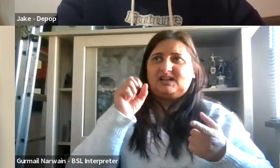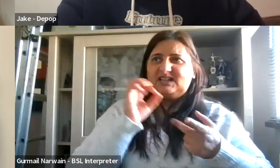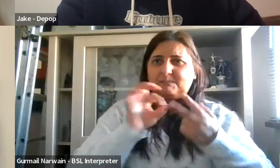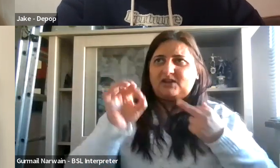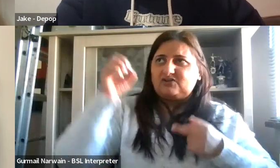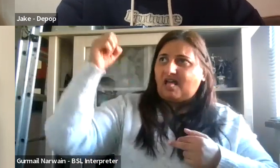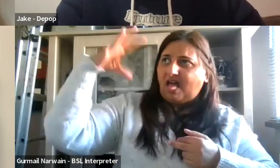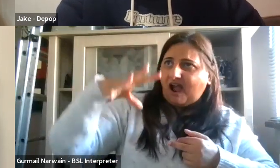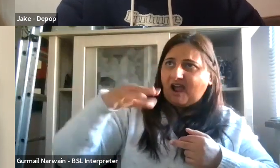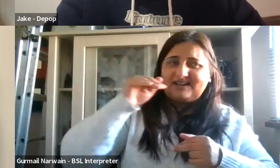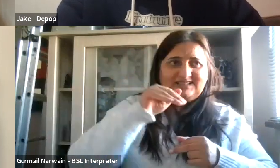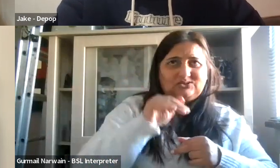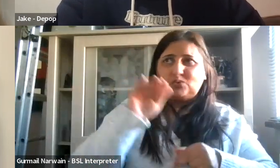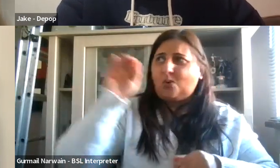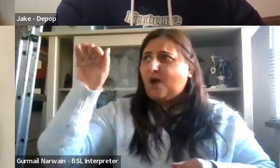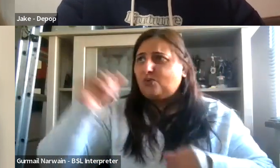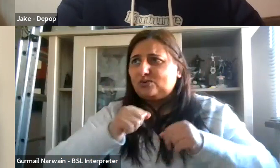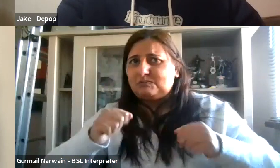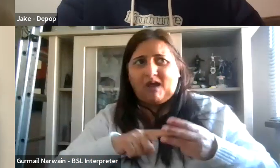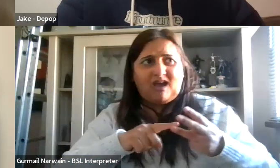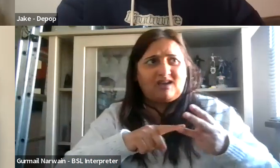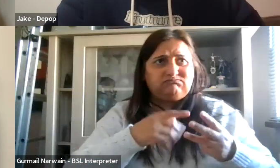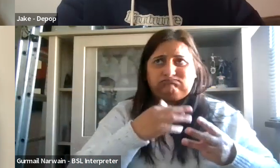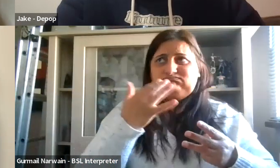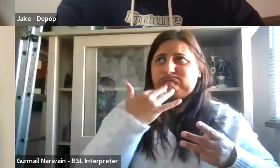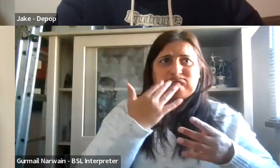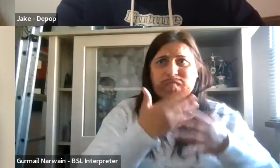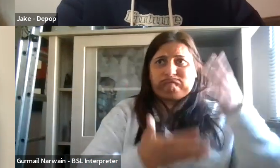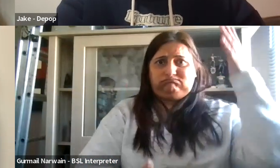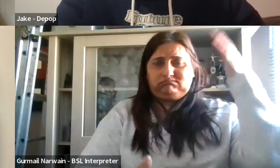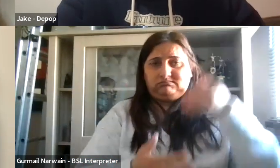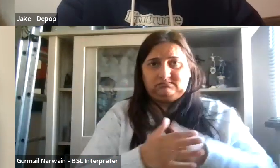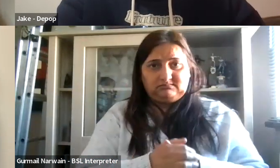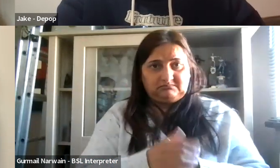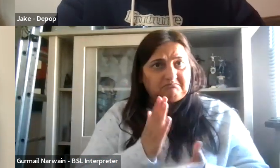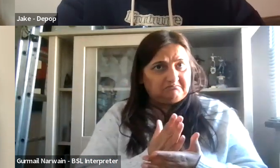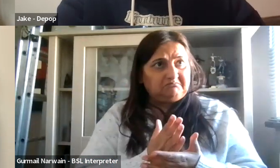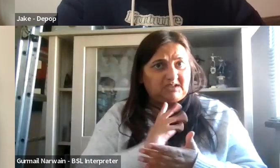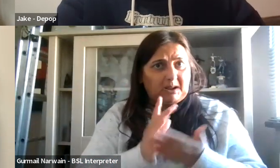indoor and outdoor spaces and you know, that sounds like it's really been Where you have indoor and out door space, it's an effort to make everyone